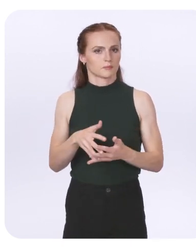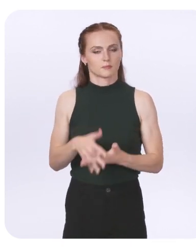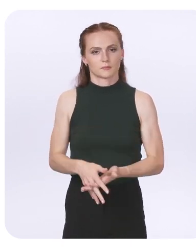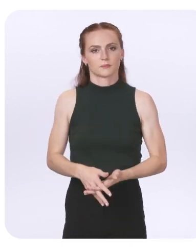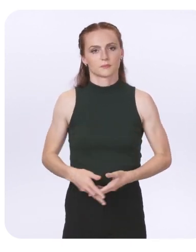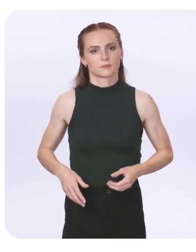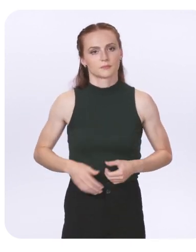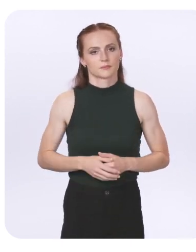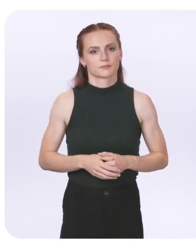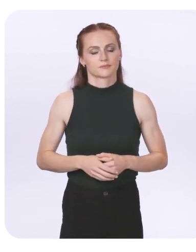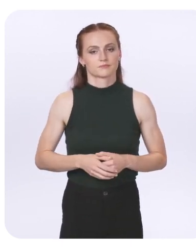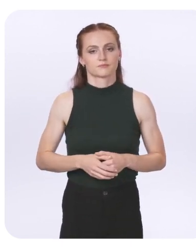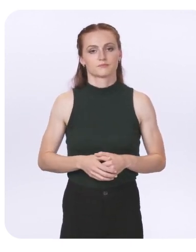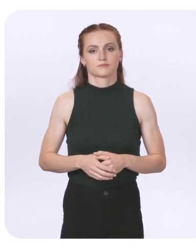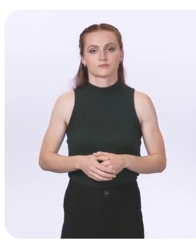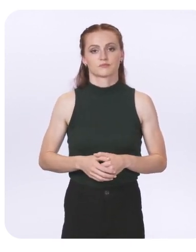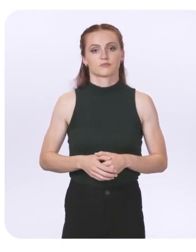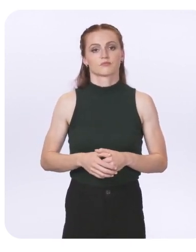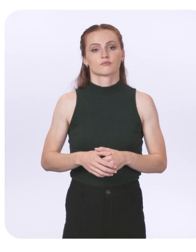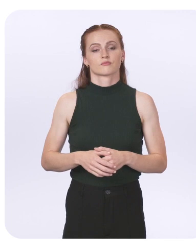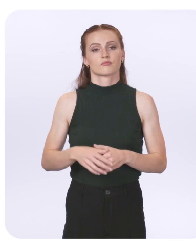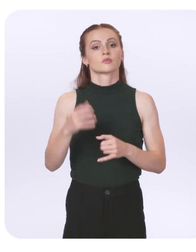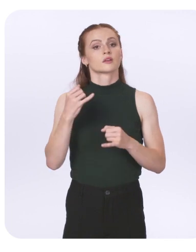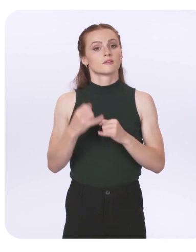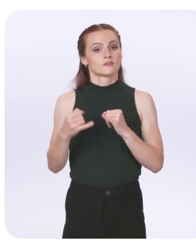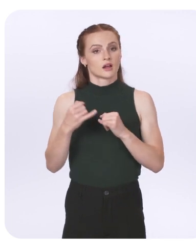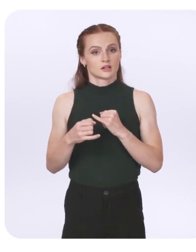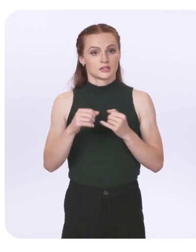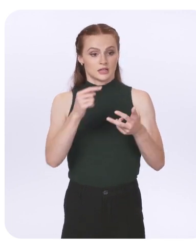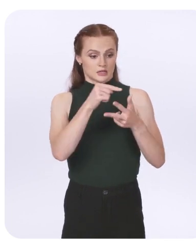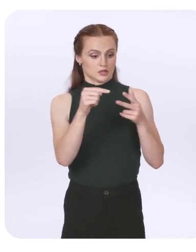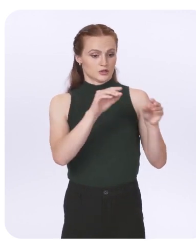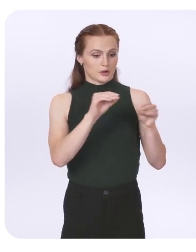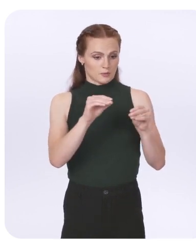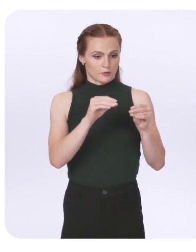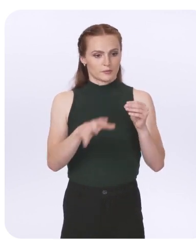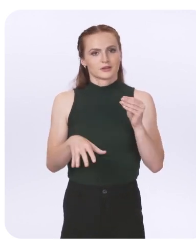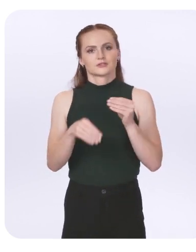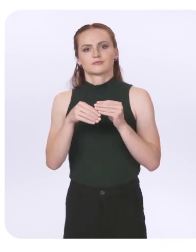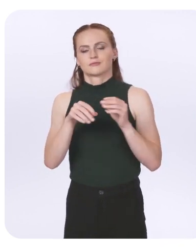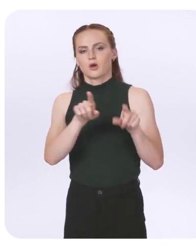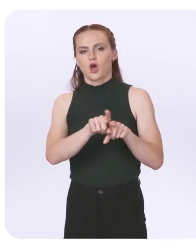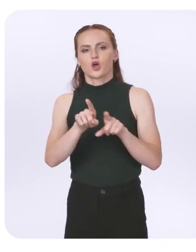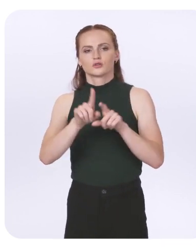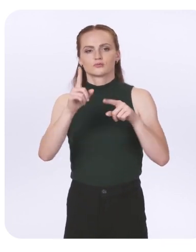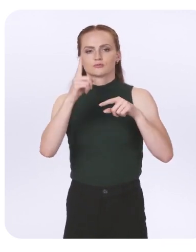Fnally, in addition to those movement mechanics, we also prototyped different ways to handle other interactions